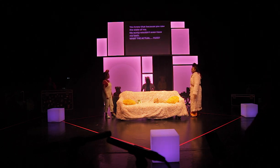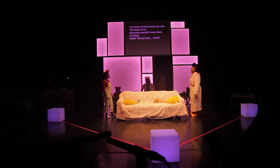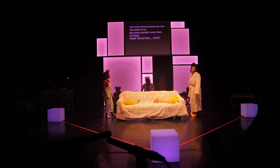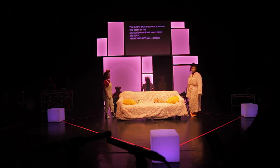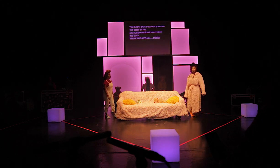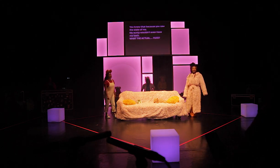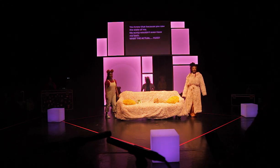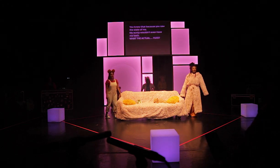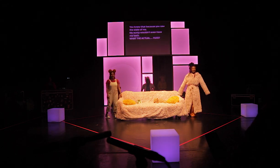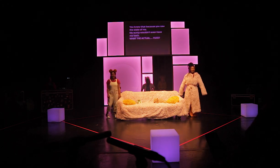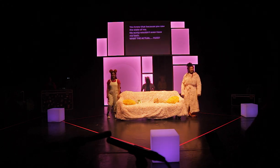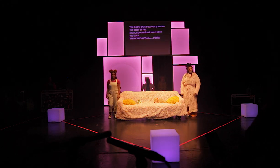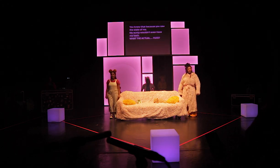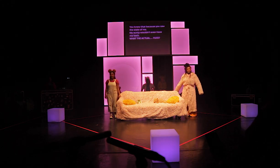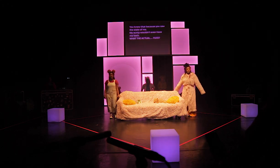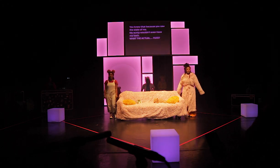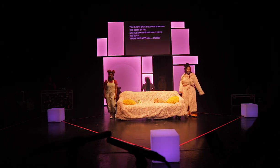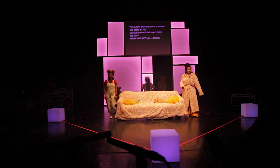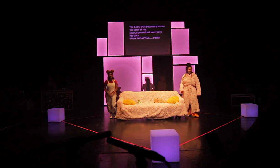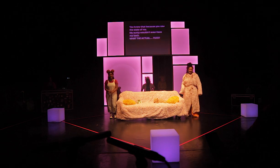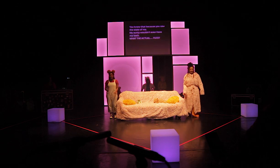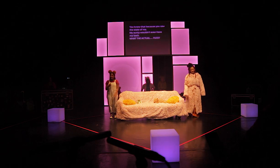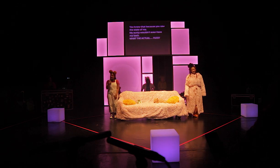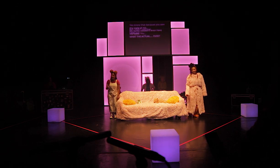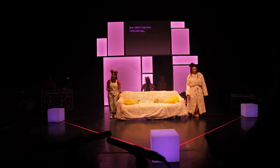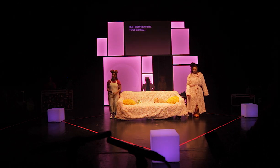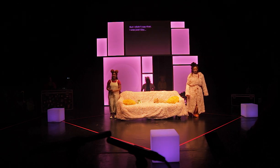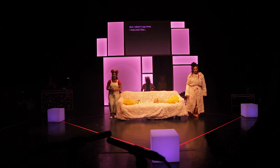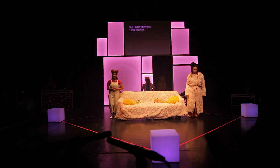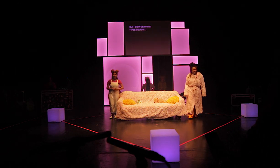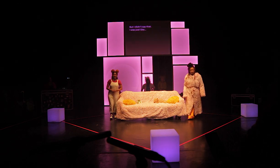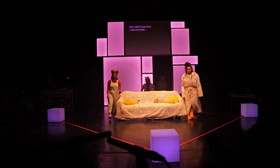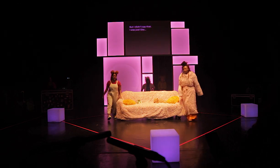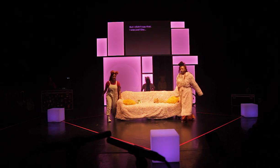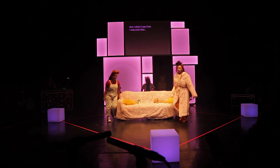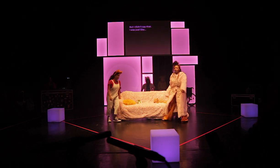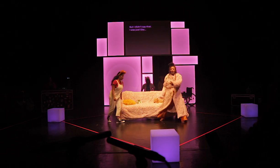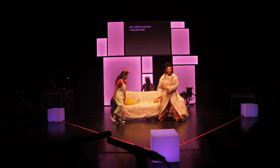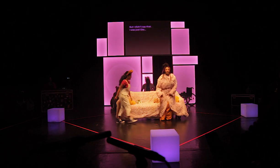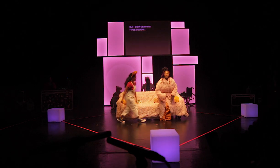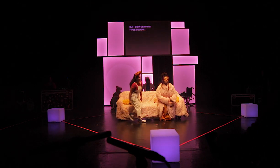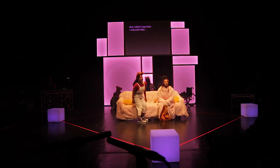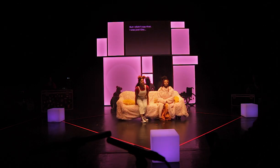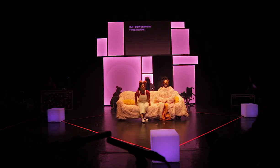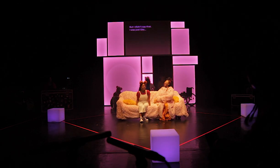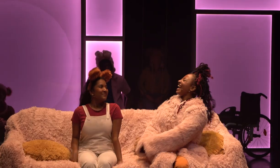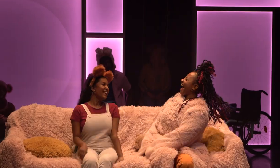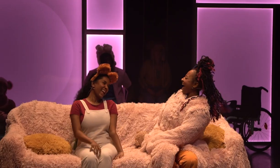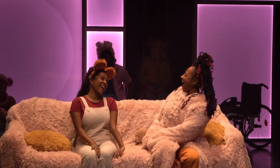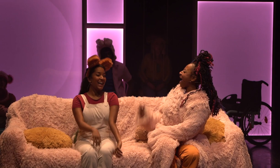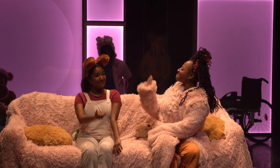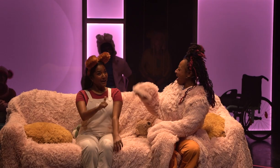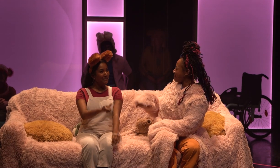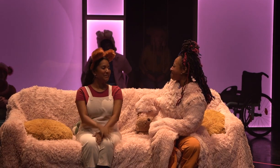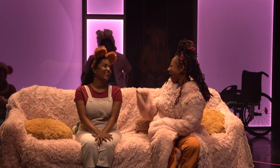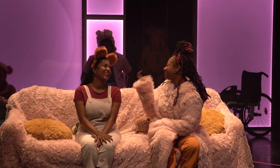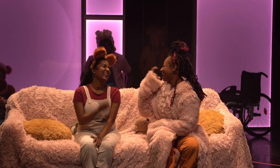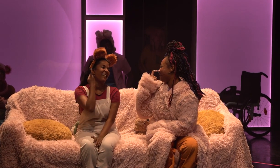But I didn't say that. I was just like, yeah, maybe, babes, I'll 'ave a think.